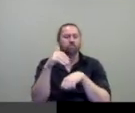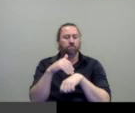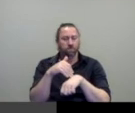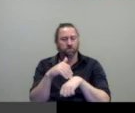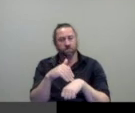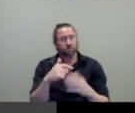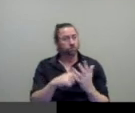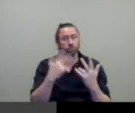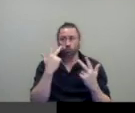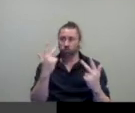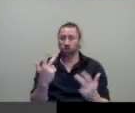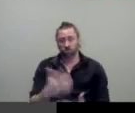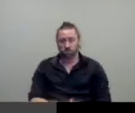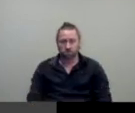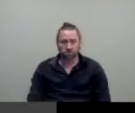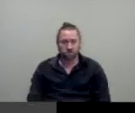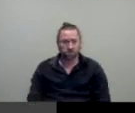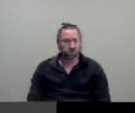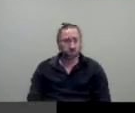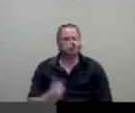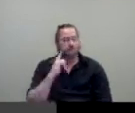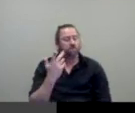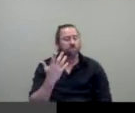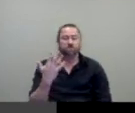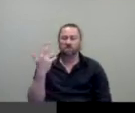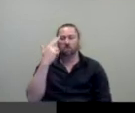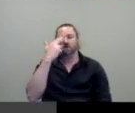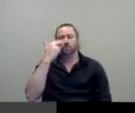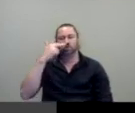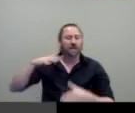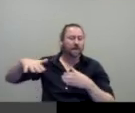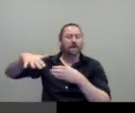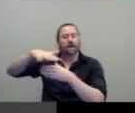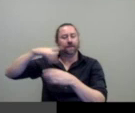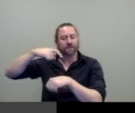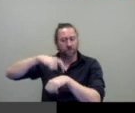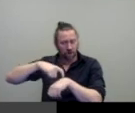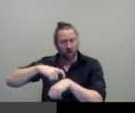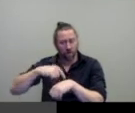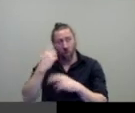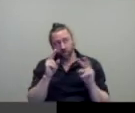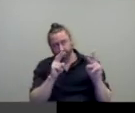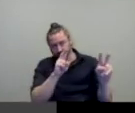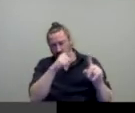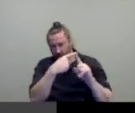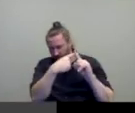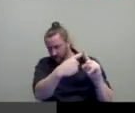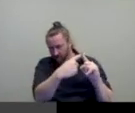of representation the pictures generation focus their sights on mass media